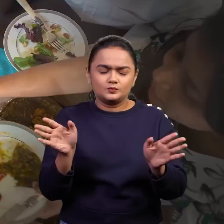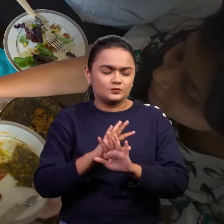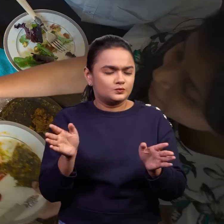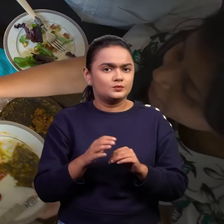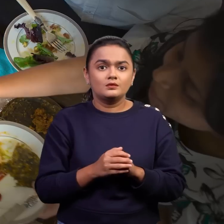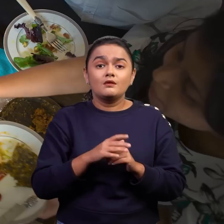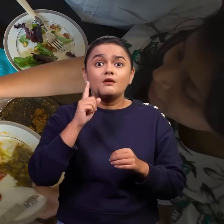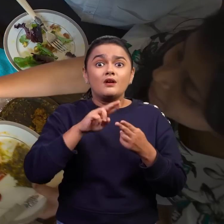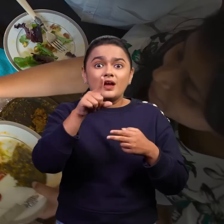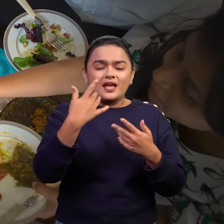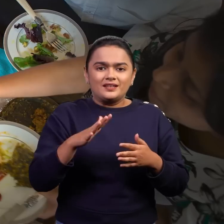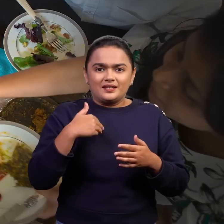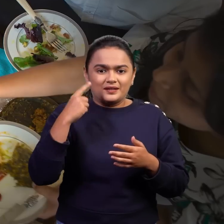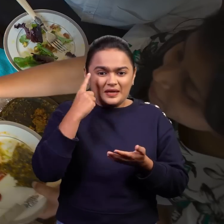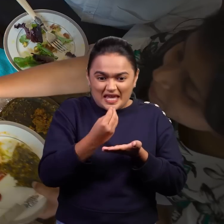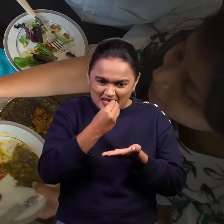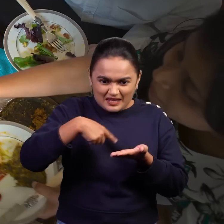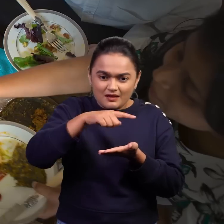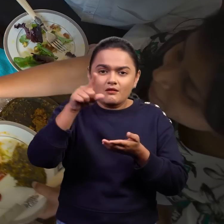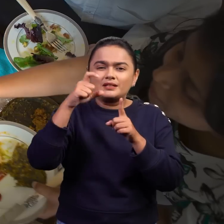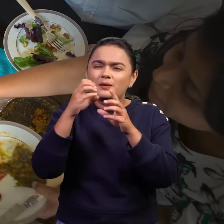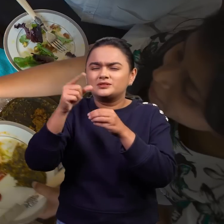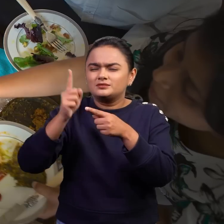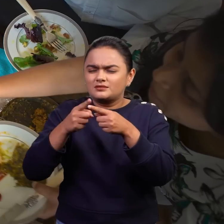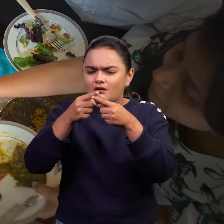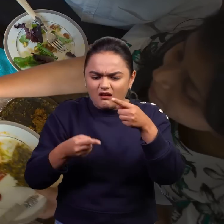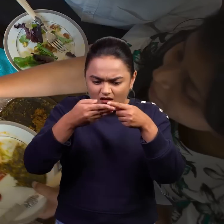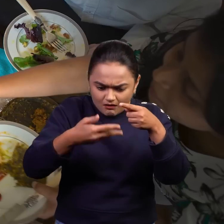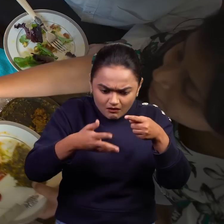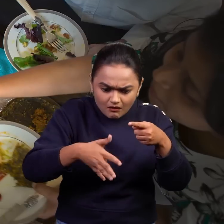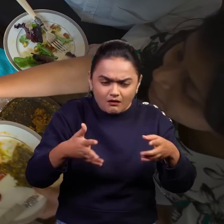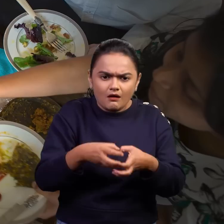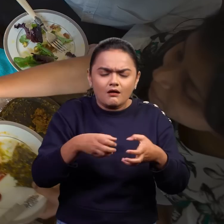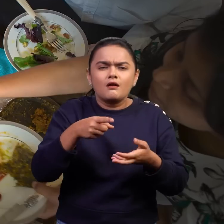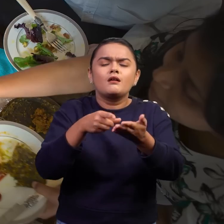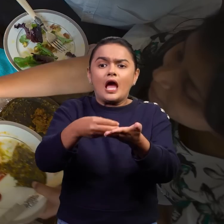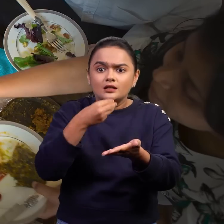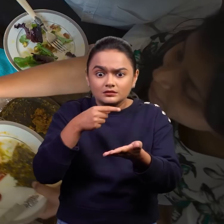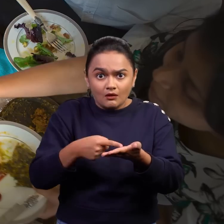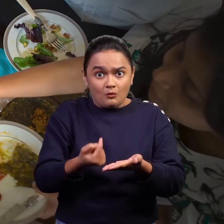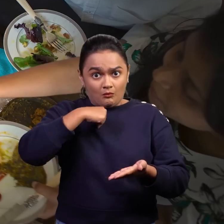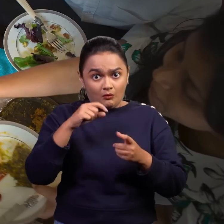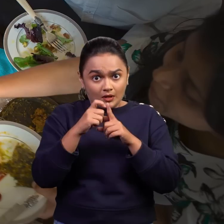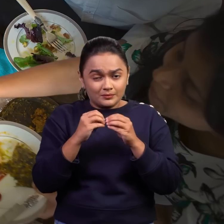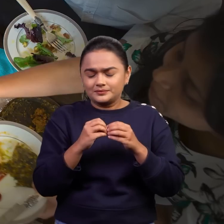Can we develop diabetes by eating food that contains the blood of diabetic people? No, it does not cause diabetes.